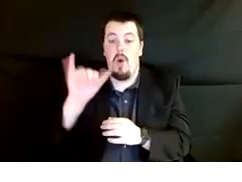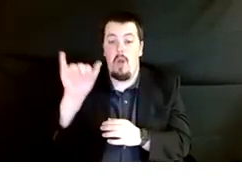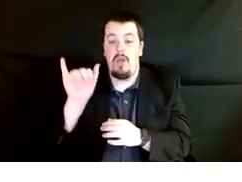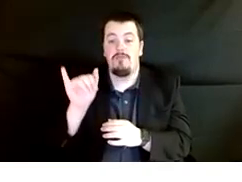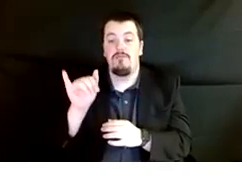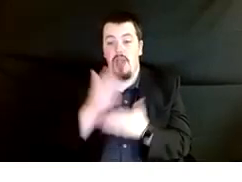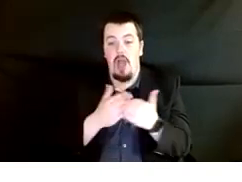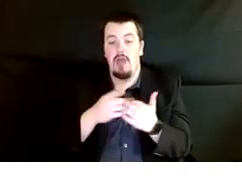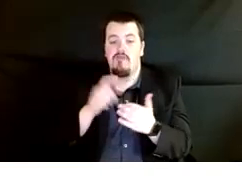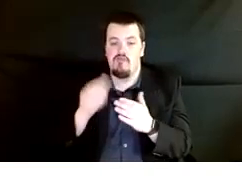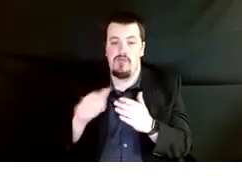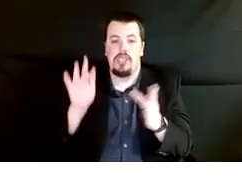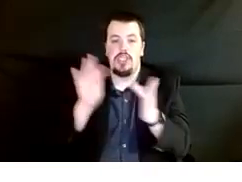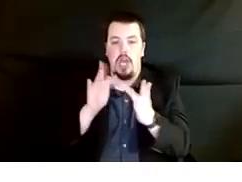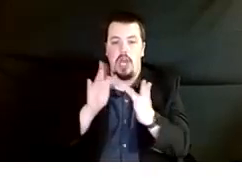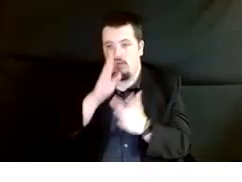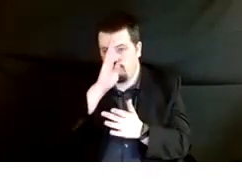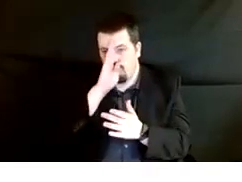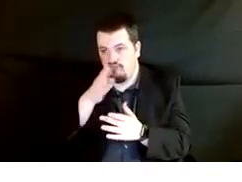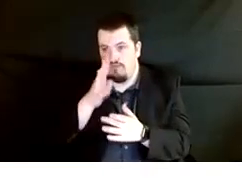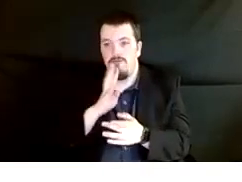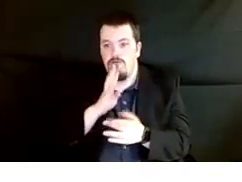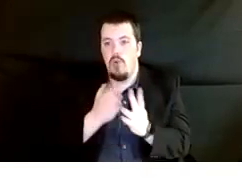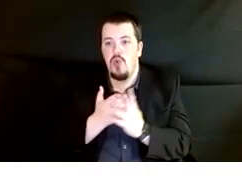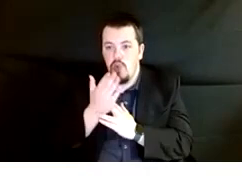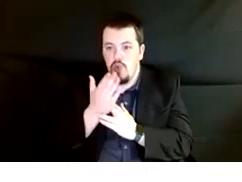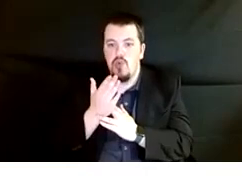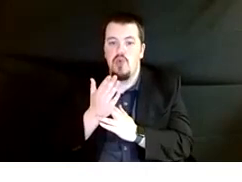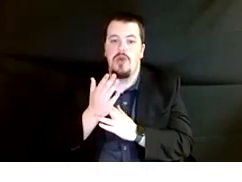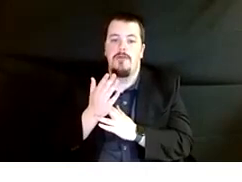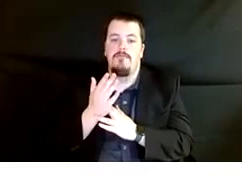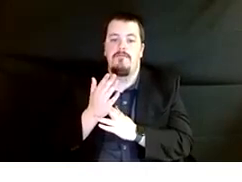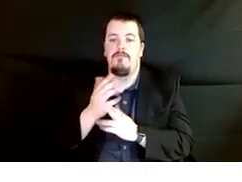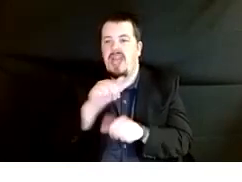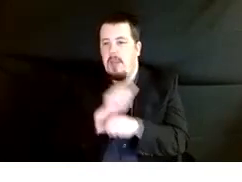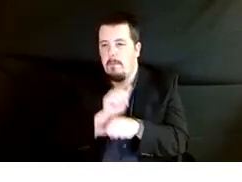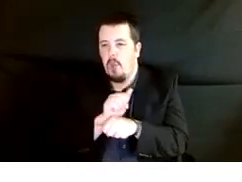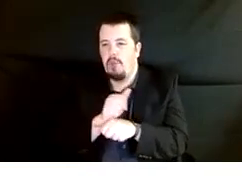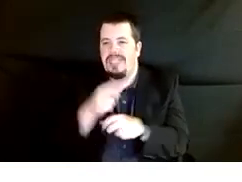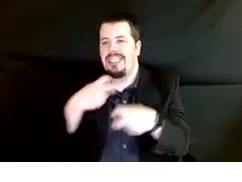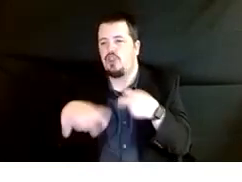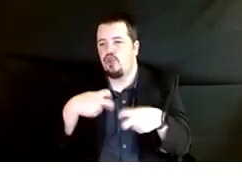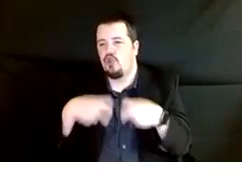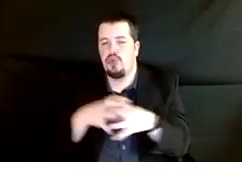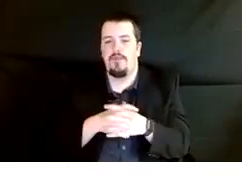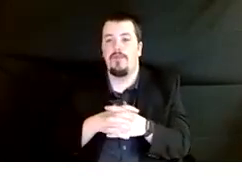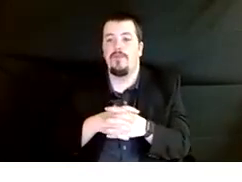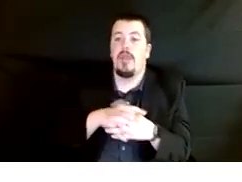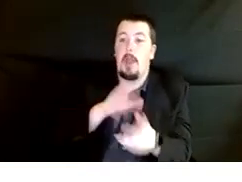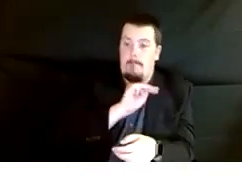contact directly to talk through uh um employment issues ....and this is Martie, I found the website while